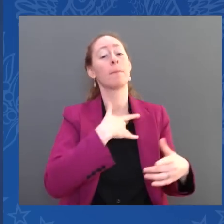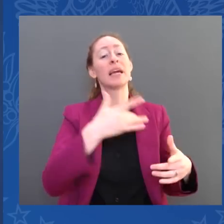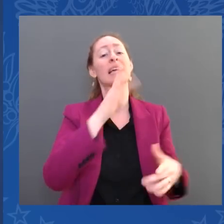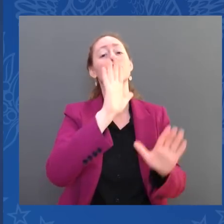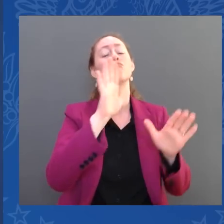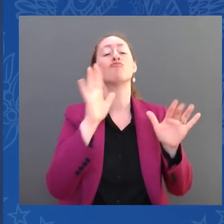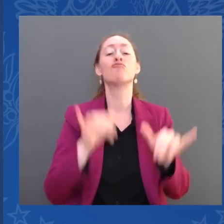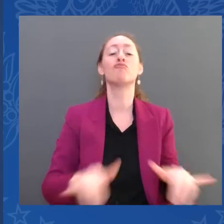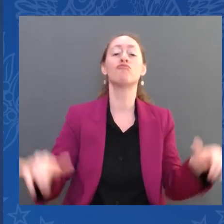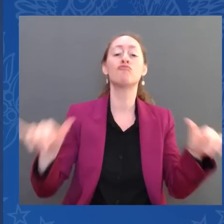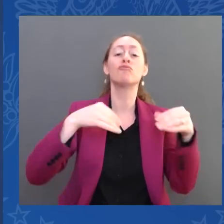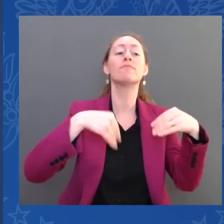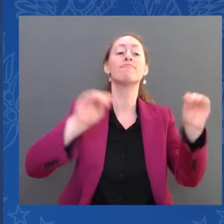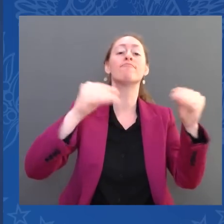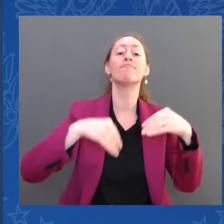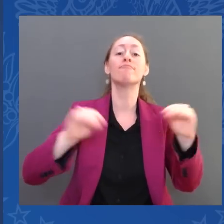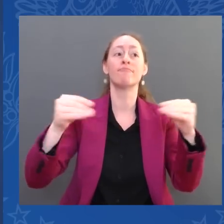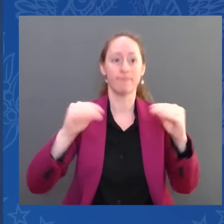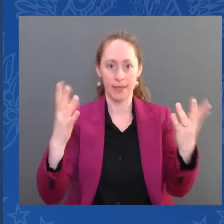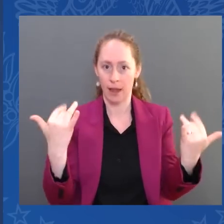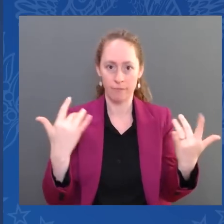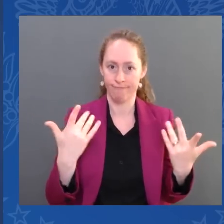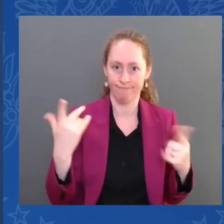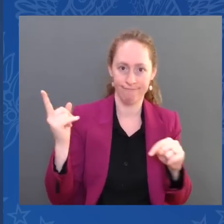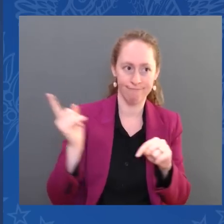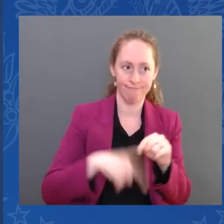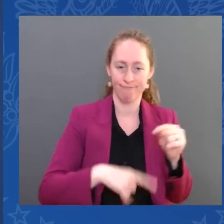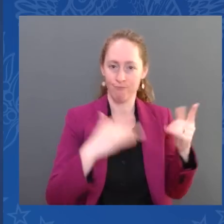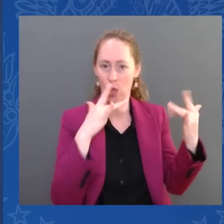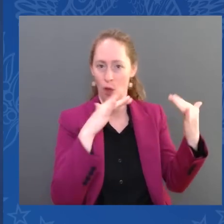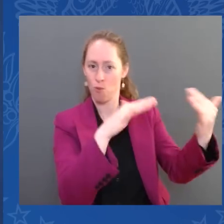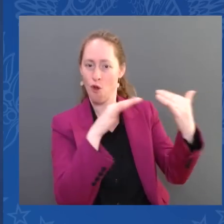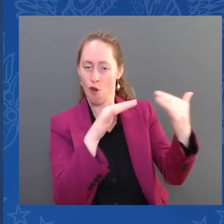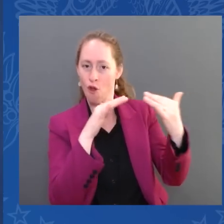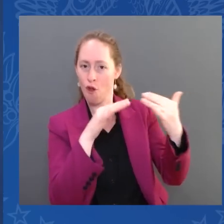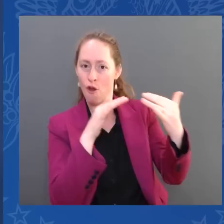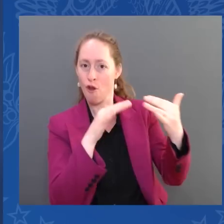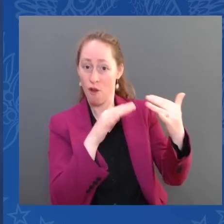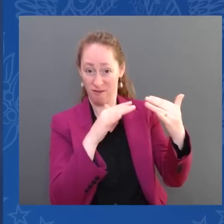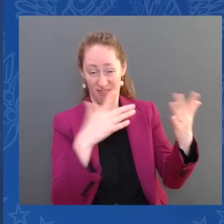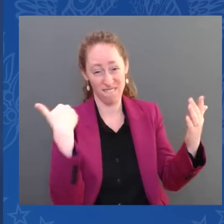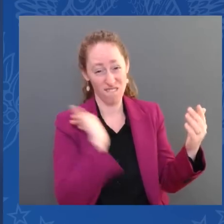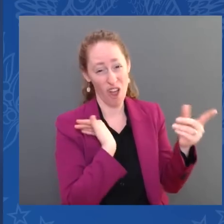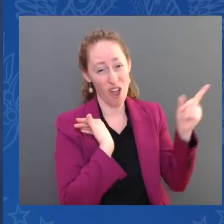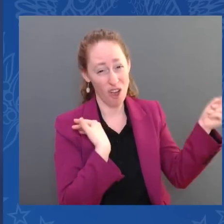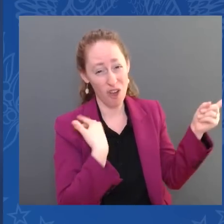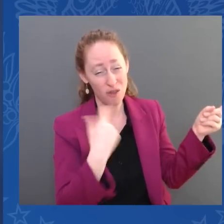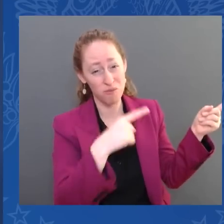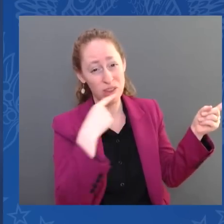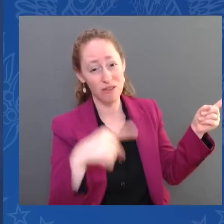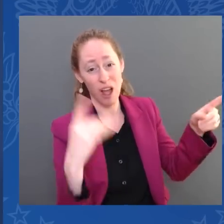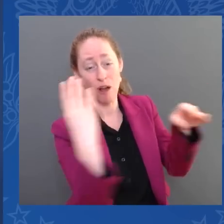for the rest of the world, it's not. It's not. And look, I understand that families who are struggling